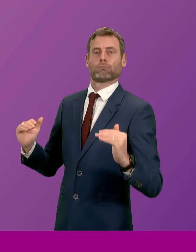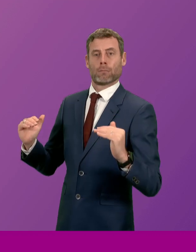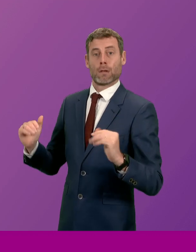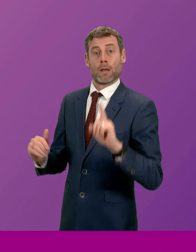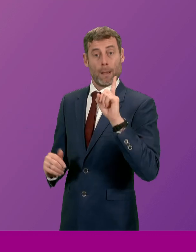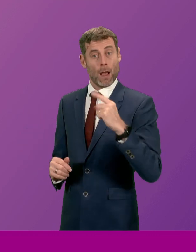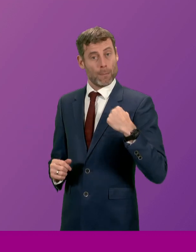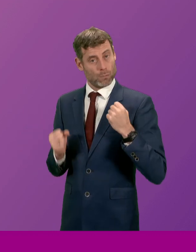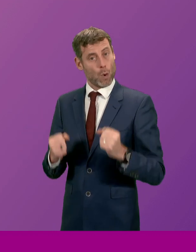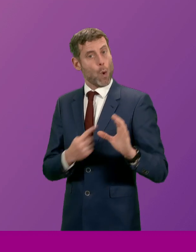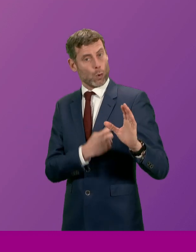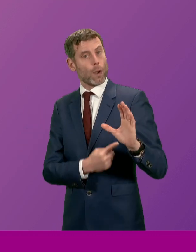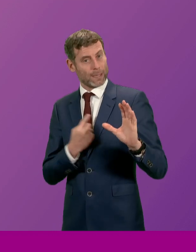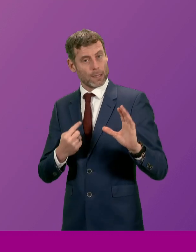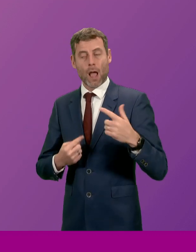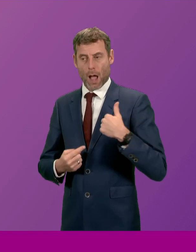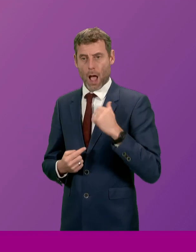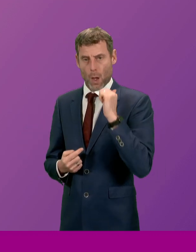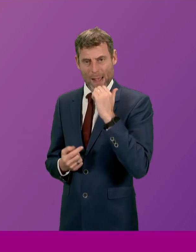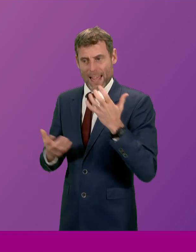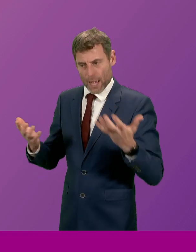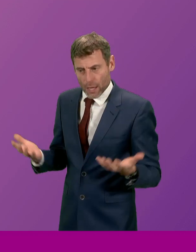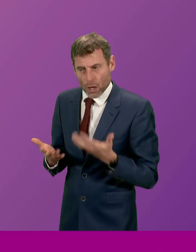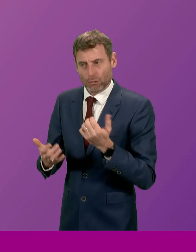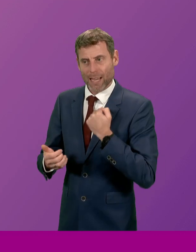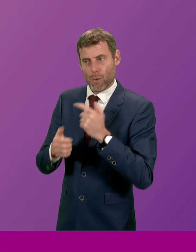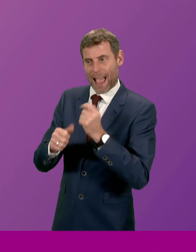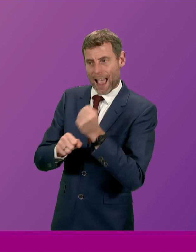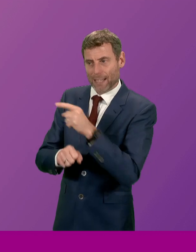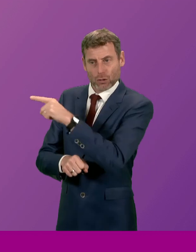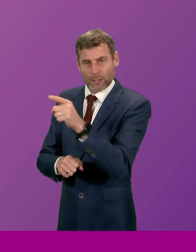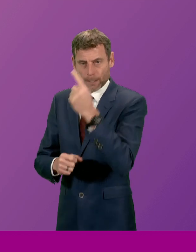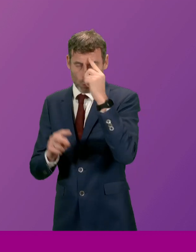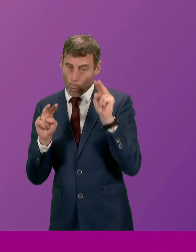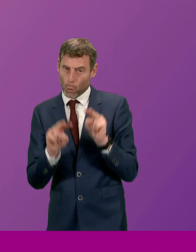that I will encourage and motivate our agencies to make sure that they do exactly that.